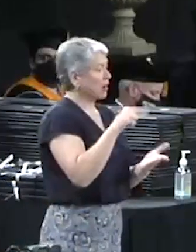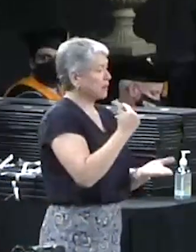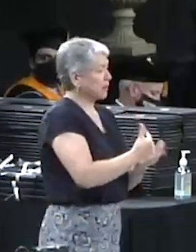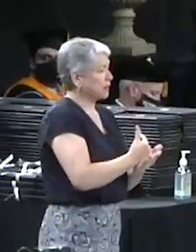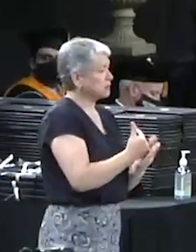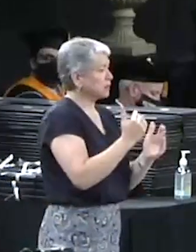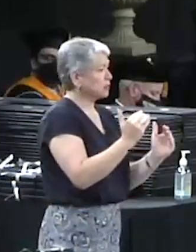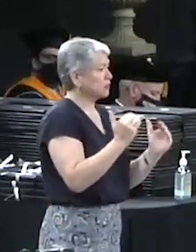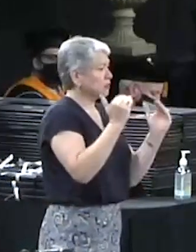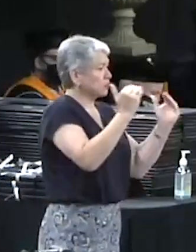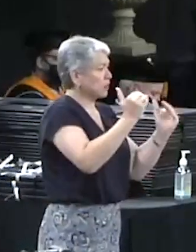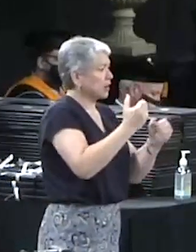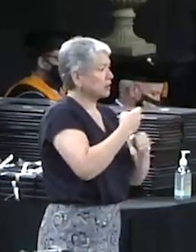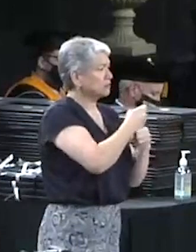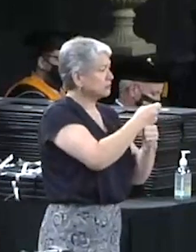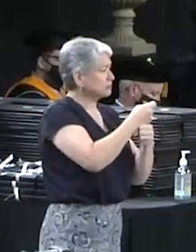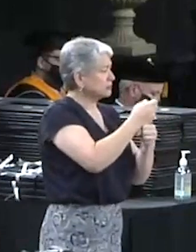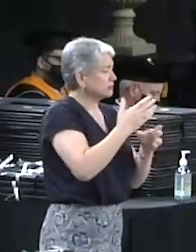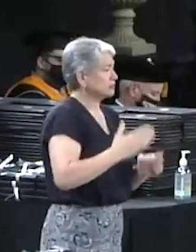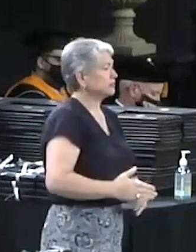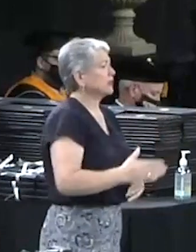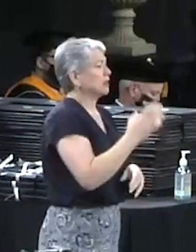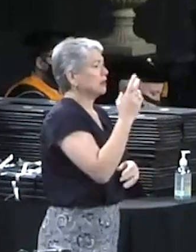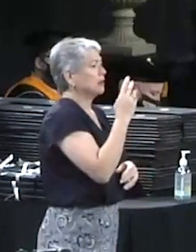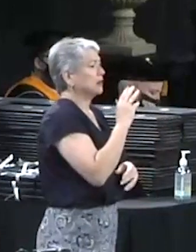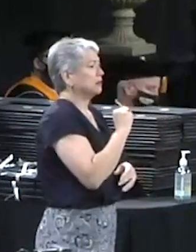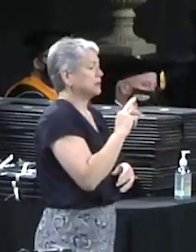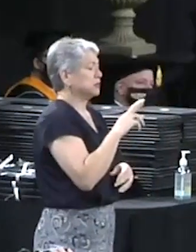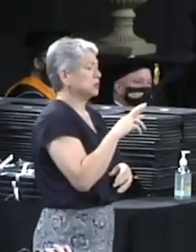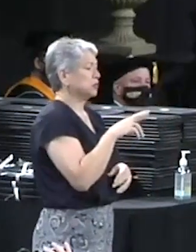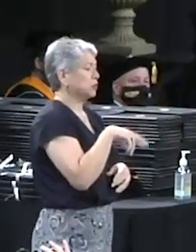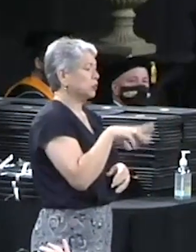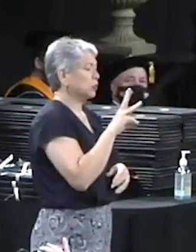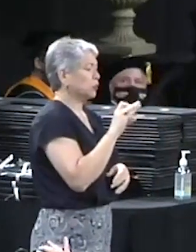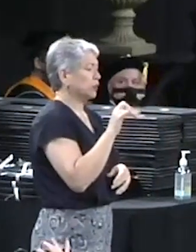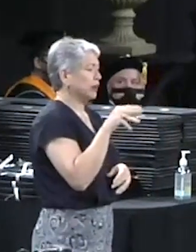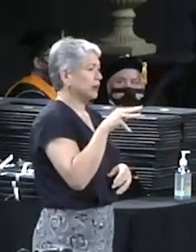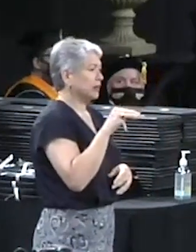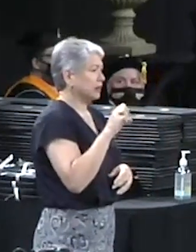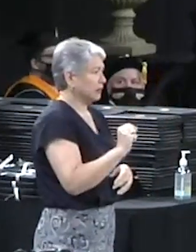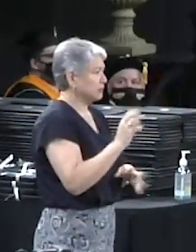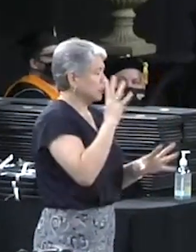Mr. Lucas Williams, President of the Student Government Association;